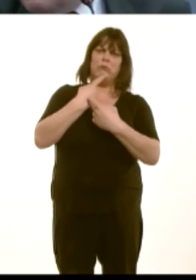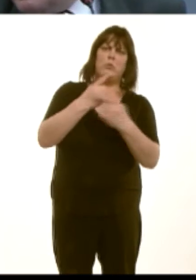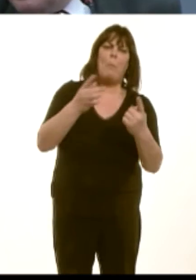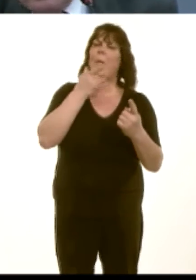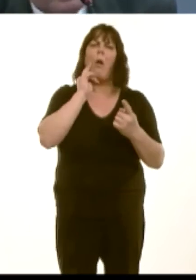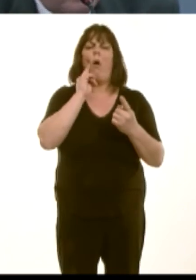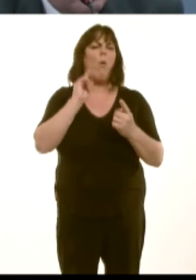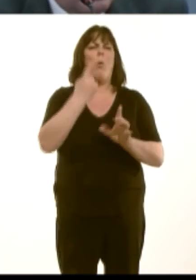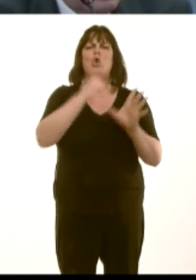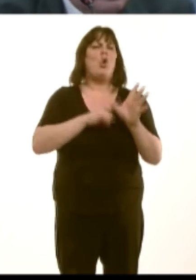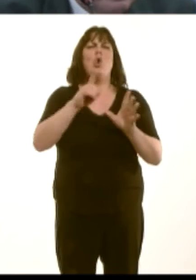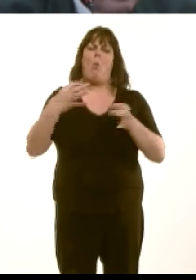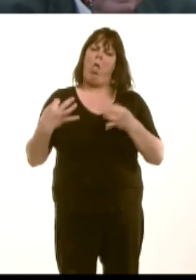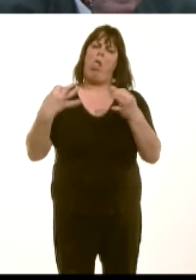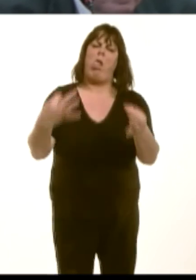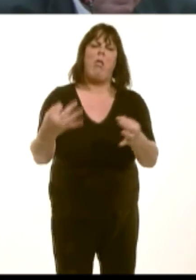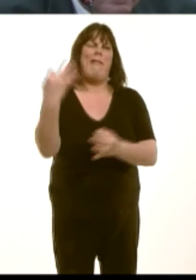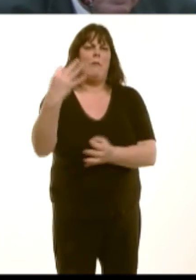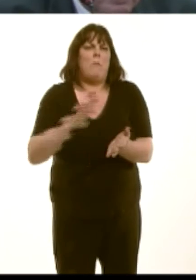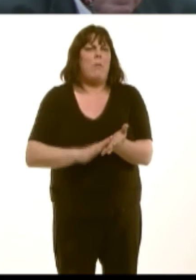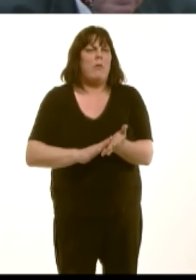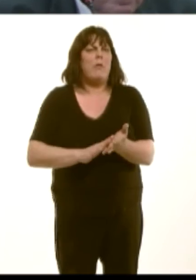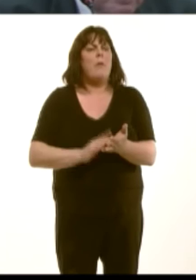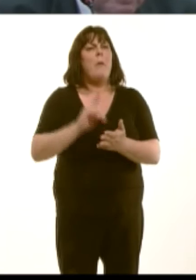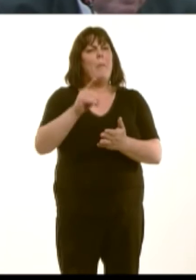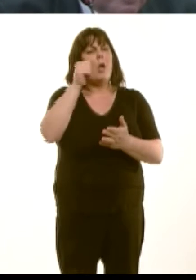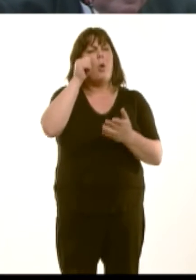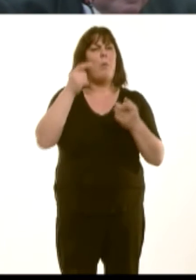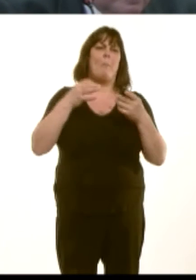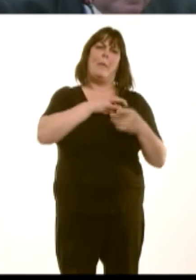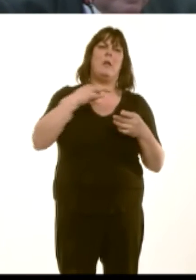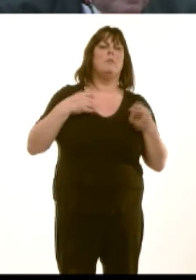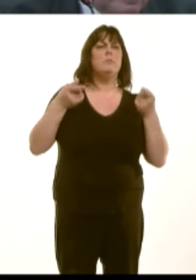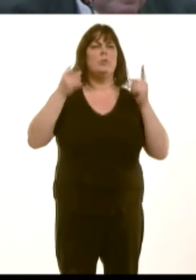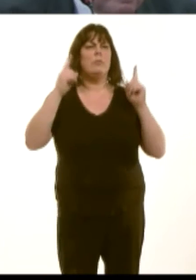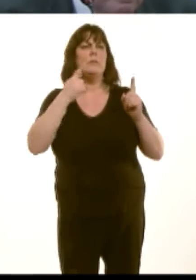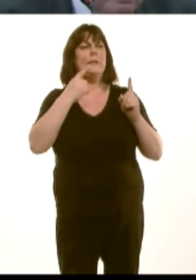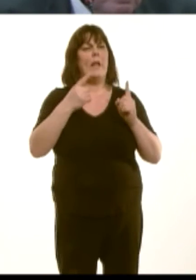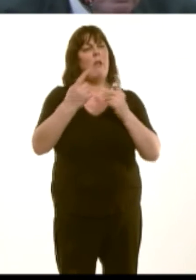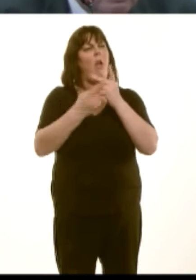But, obviously, the medical director was talking specifically about the removal of other services